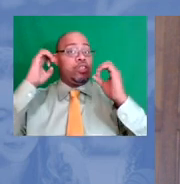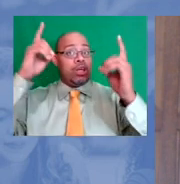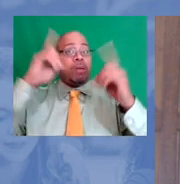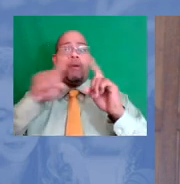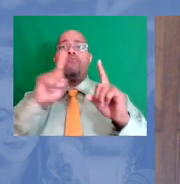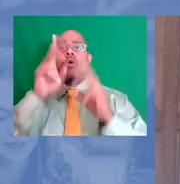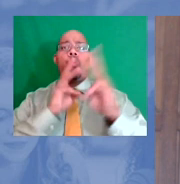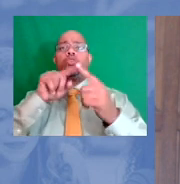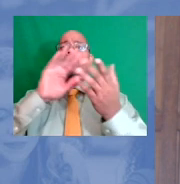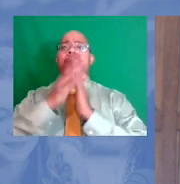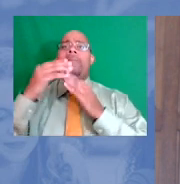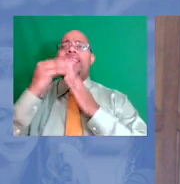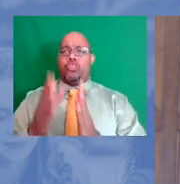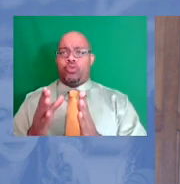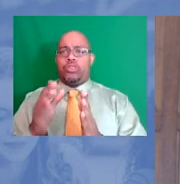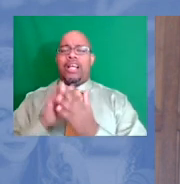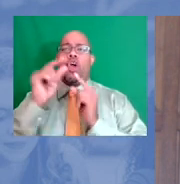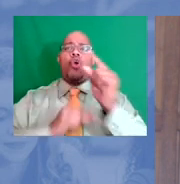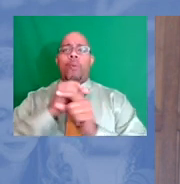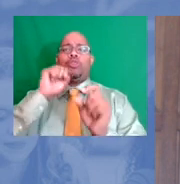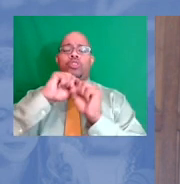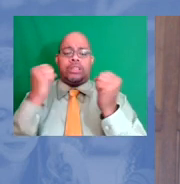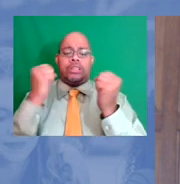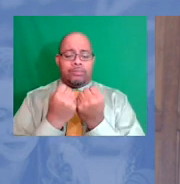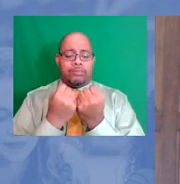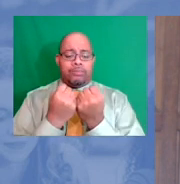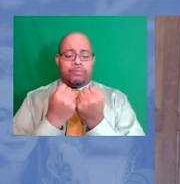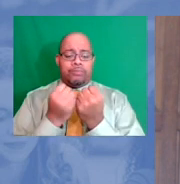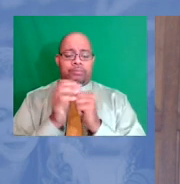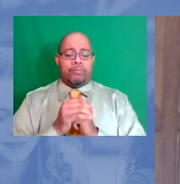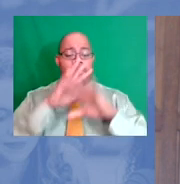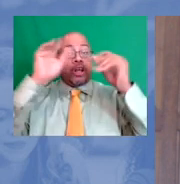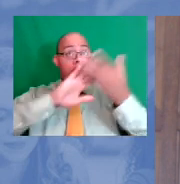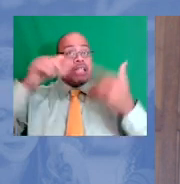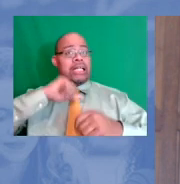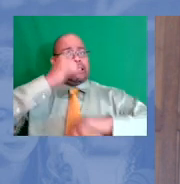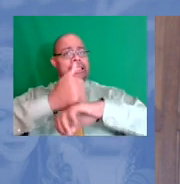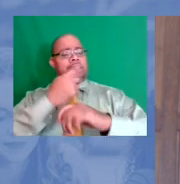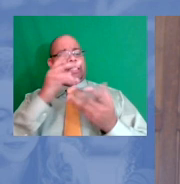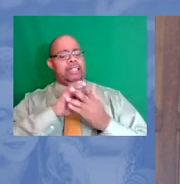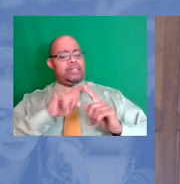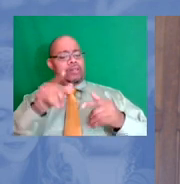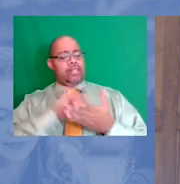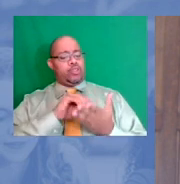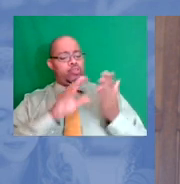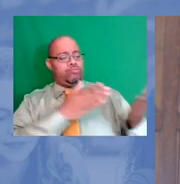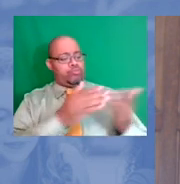THIS GLOBAL SOCIETY. AS PRESIDENT OF THE COLLEGE I SET THE TONE BY VIEWING THE DIFFERENCES STUDENTS BRING AS STRENGTHS AND ENSURE THEY SEE THEMSELVES